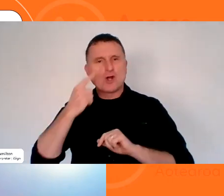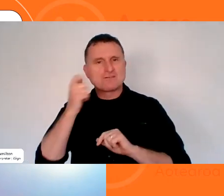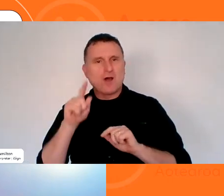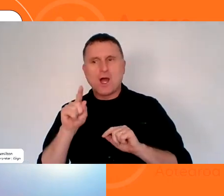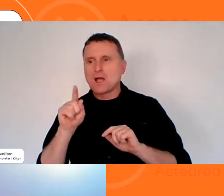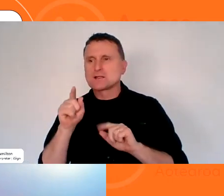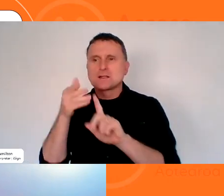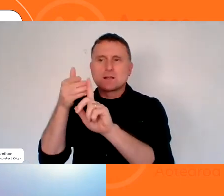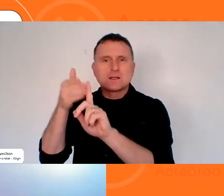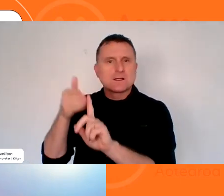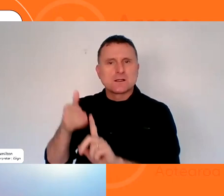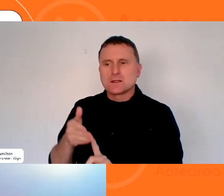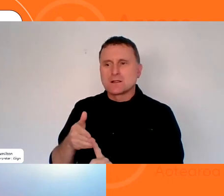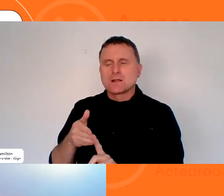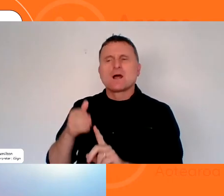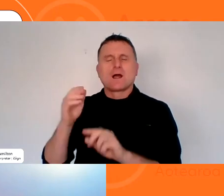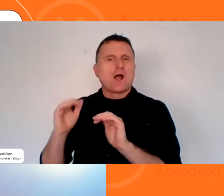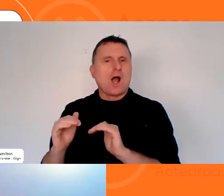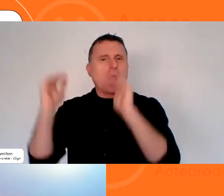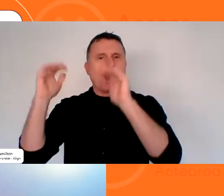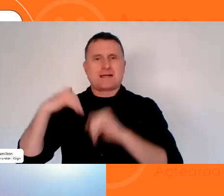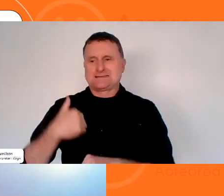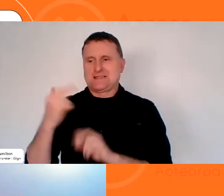about putting the needs of that young person and their family back